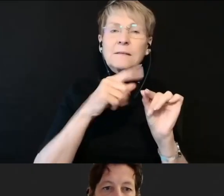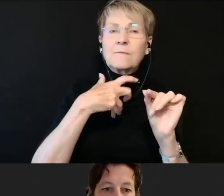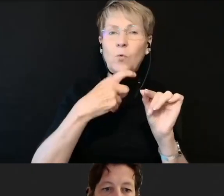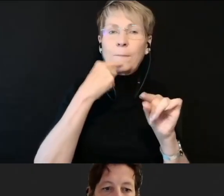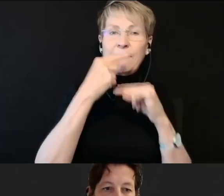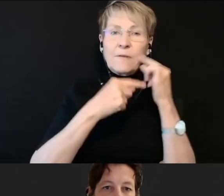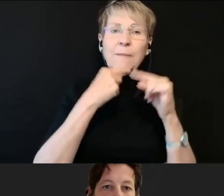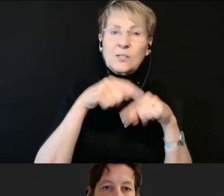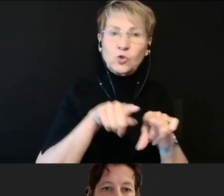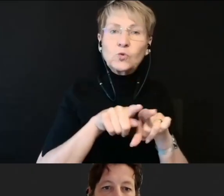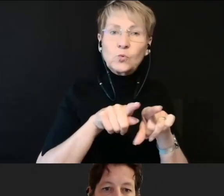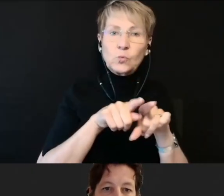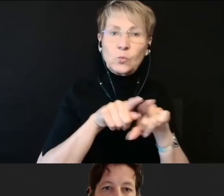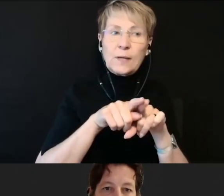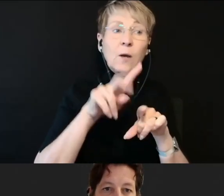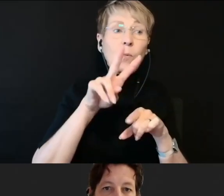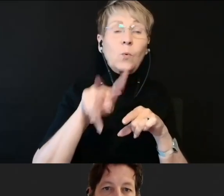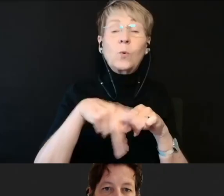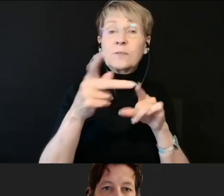as well.